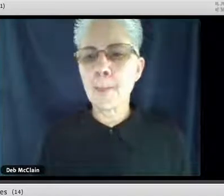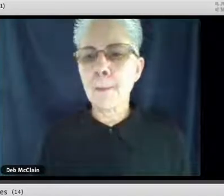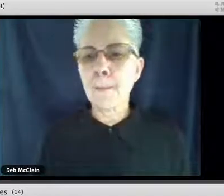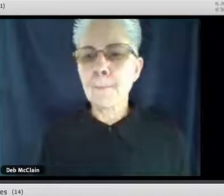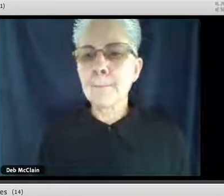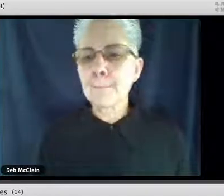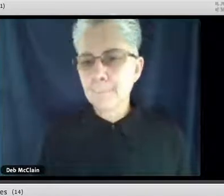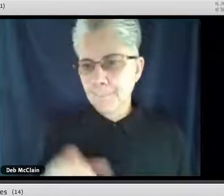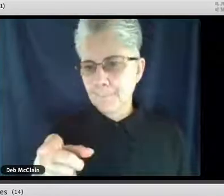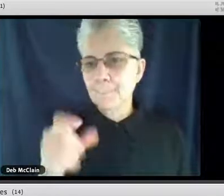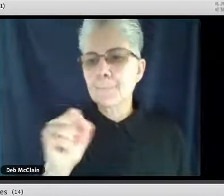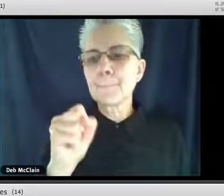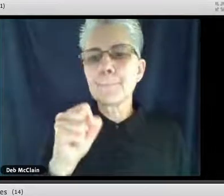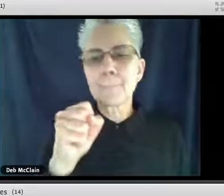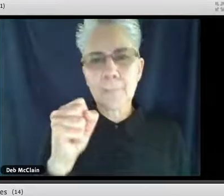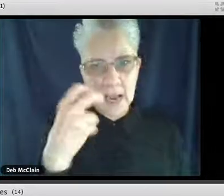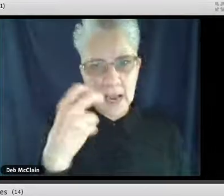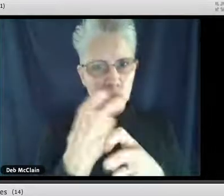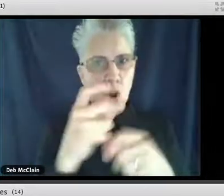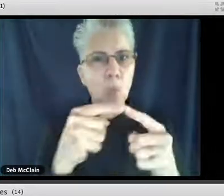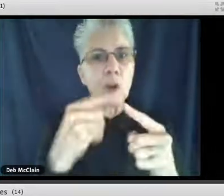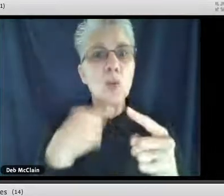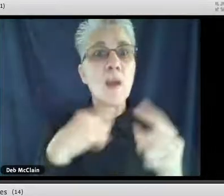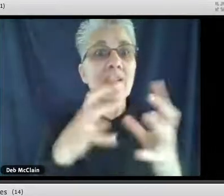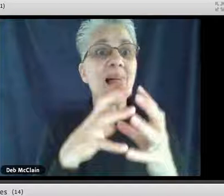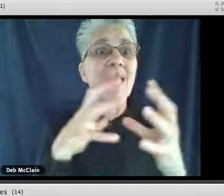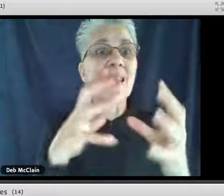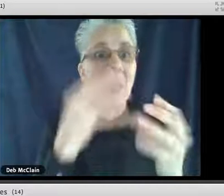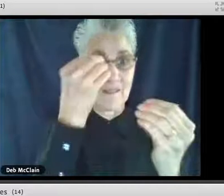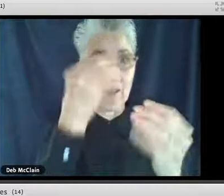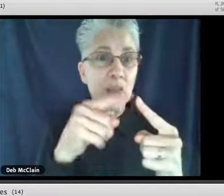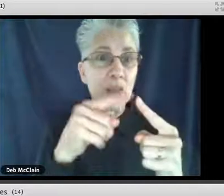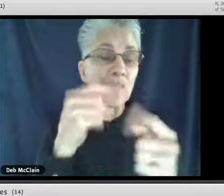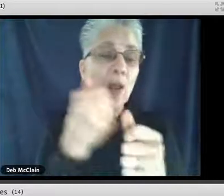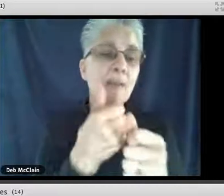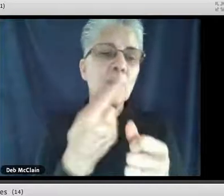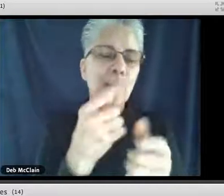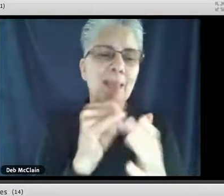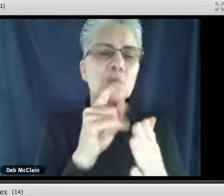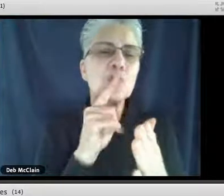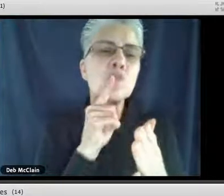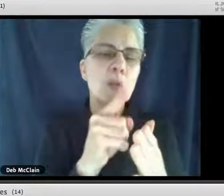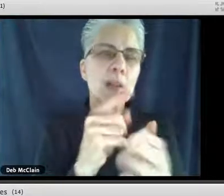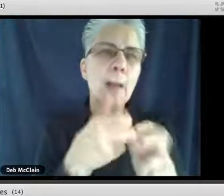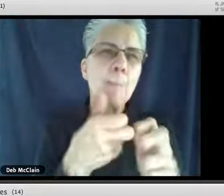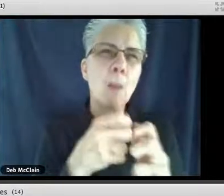Ann is saying, "It's hard when you have tons of stuff for everybody," and that's really our problem. We have so much amazing stuff,